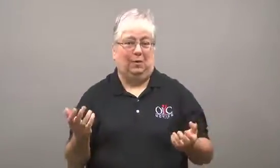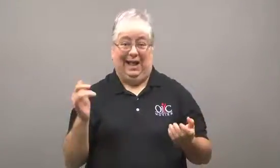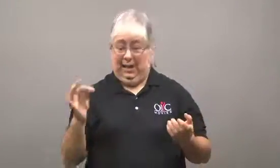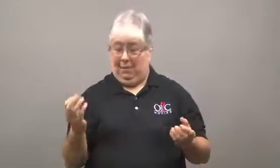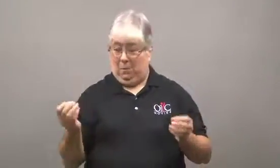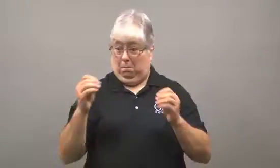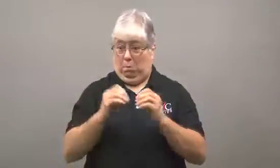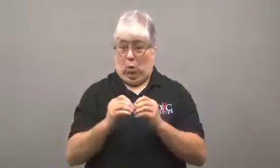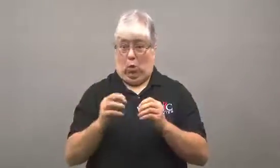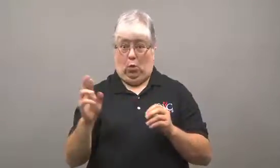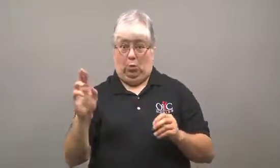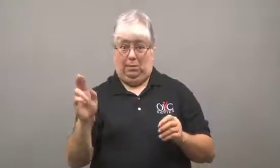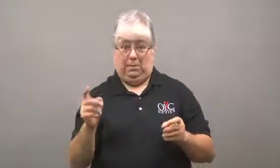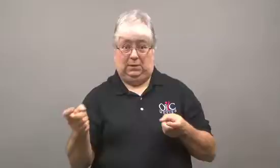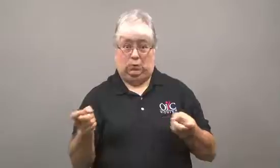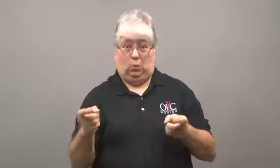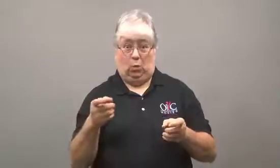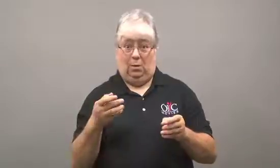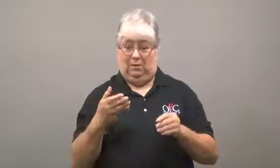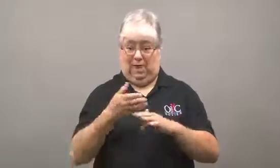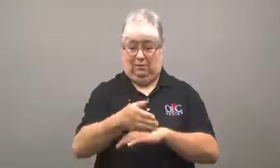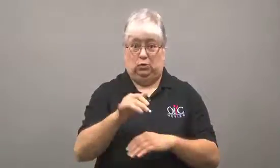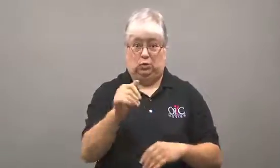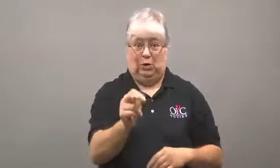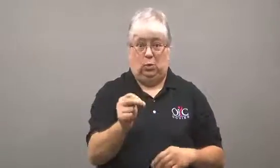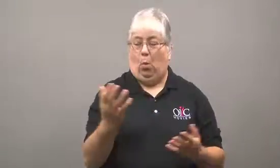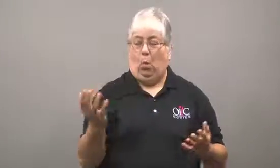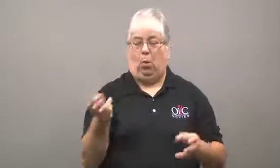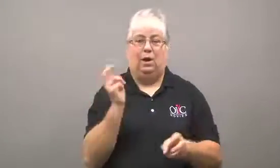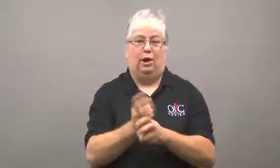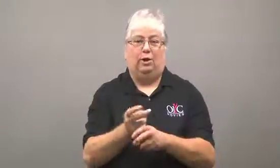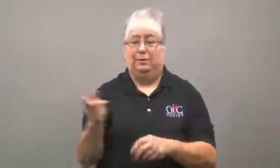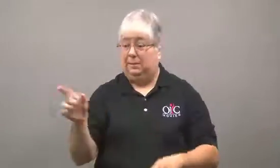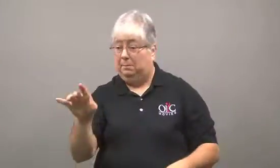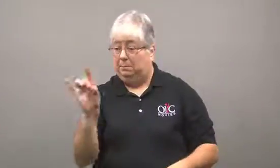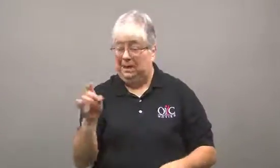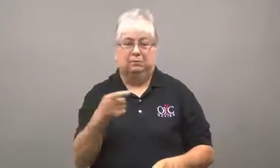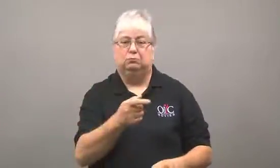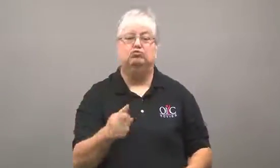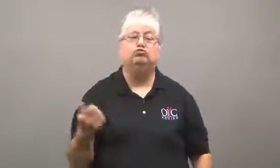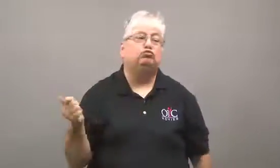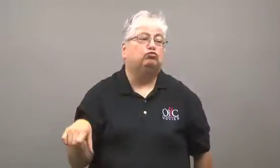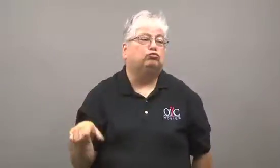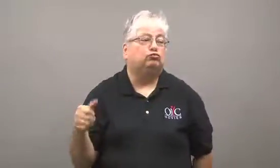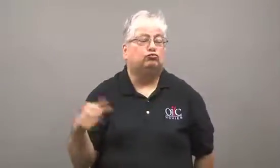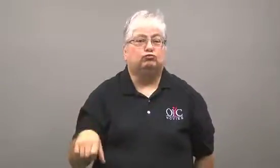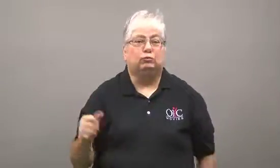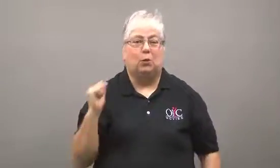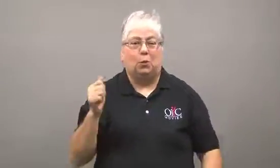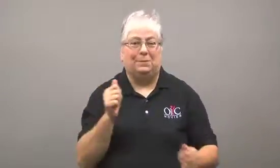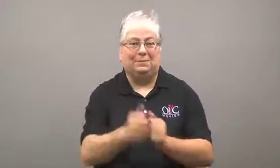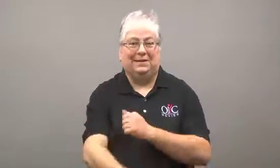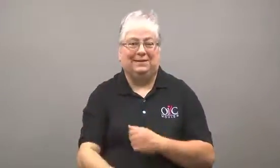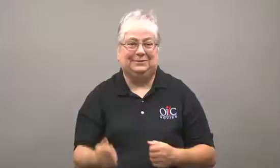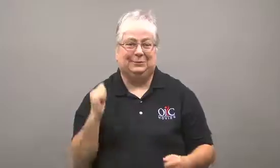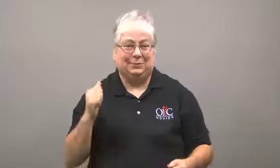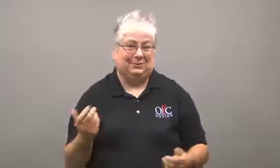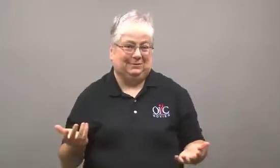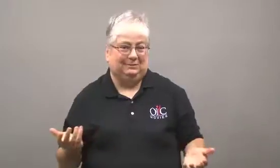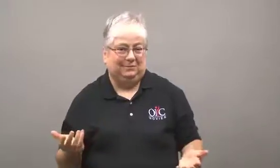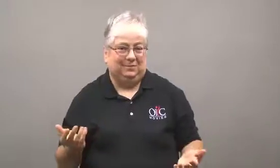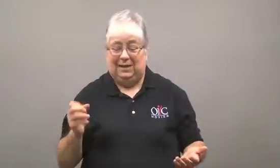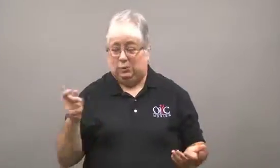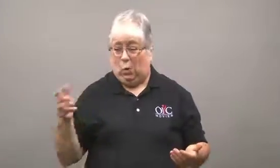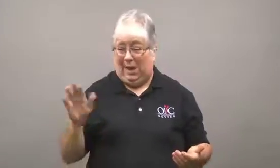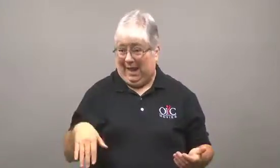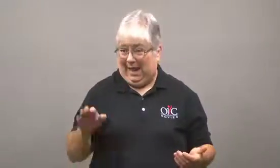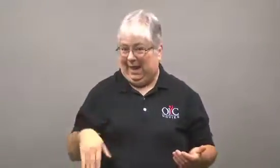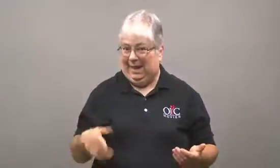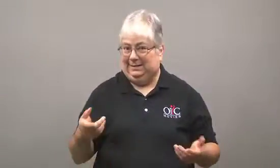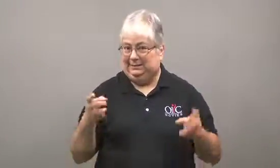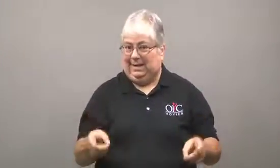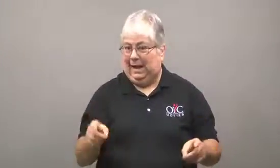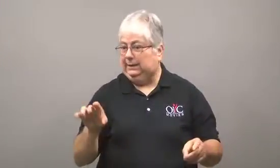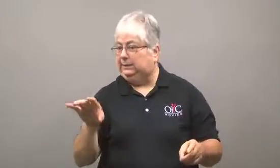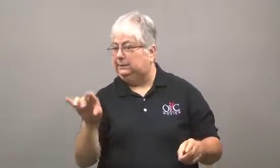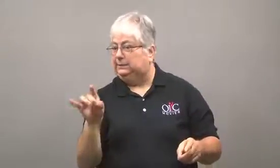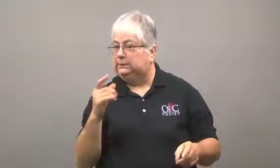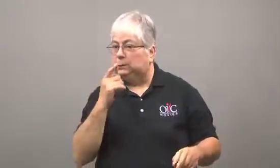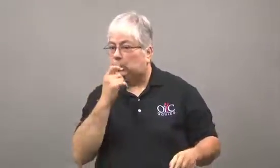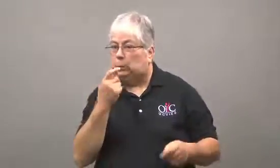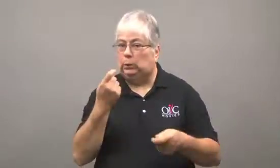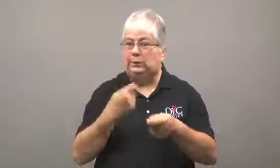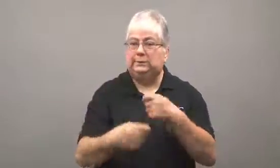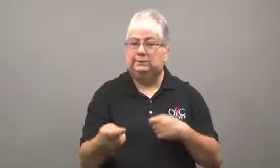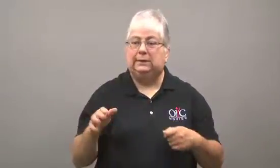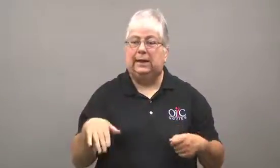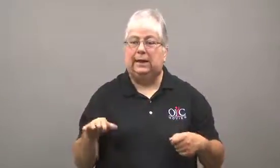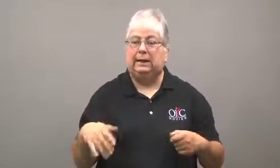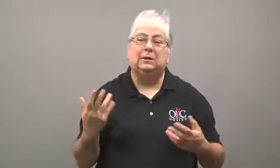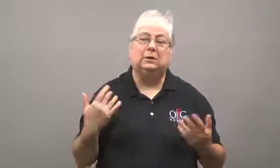If that happens, it will be hard for Obama to get approval for his nominee.